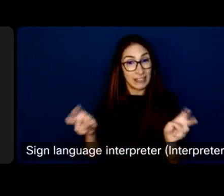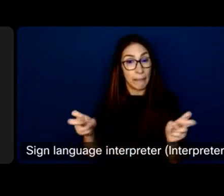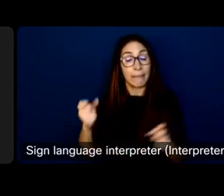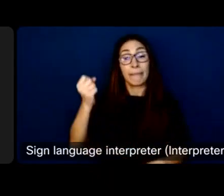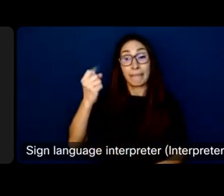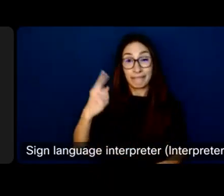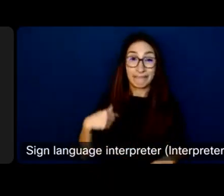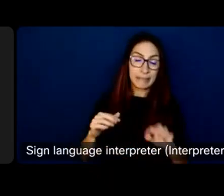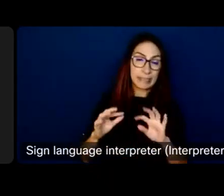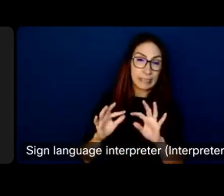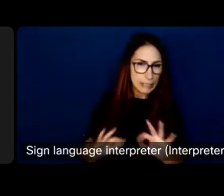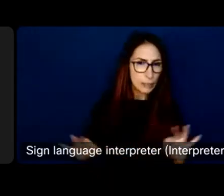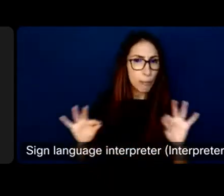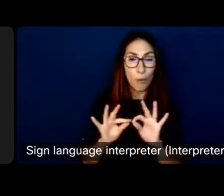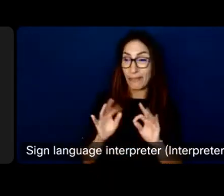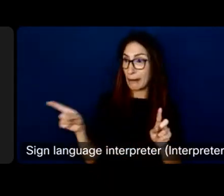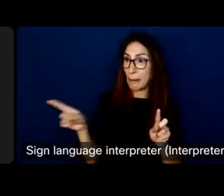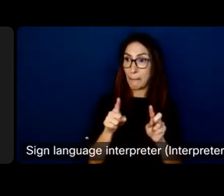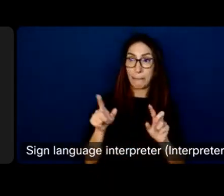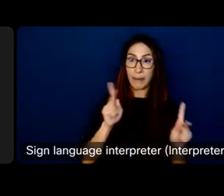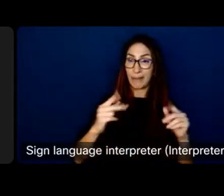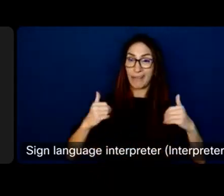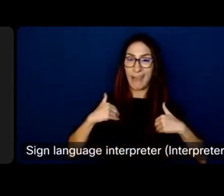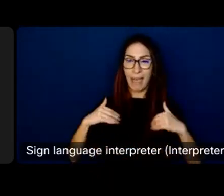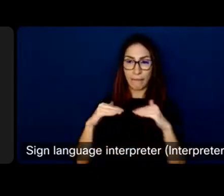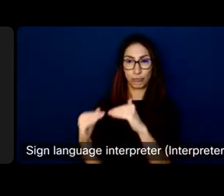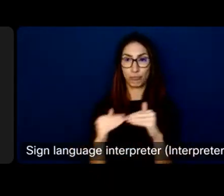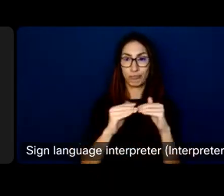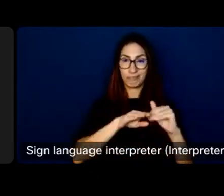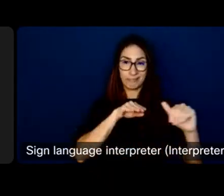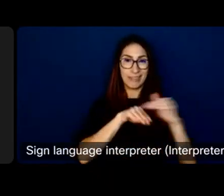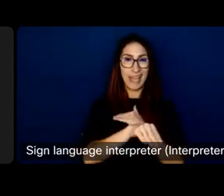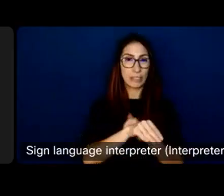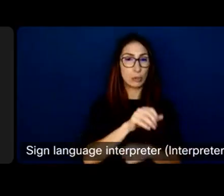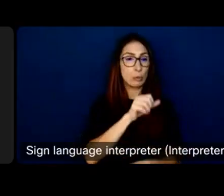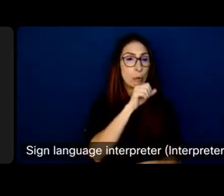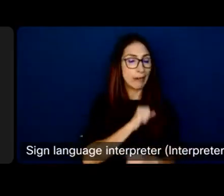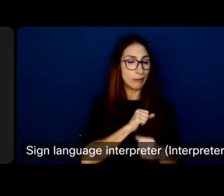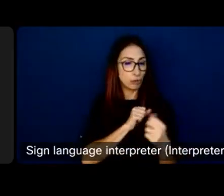have access to age appropriate or condition appropriate care.